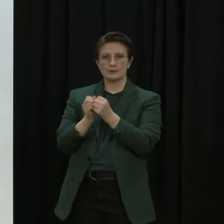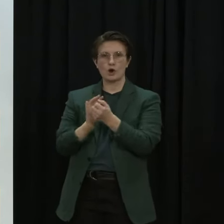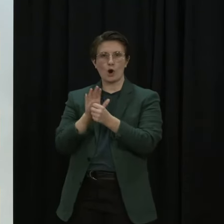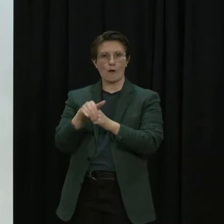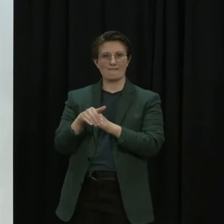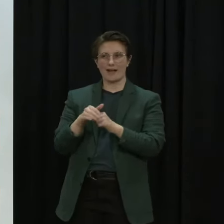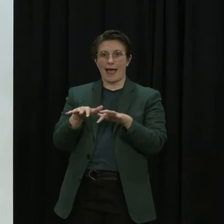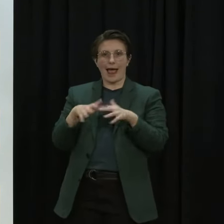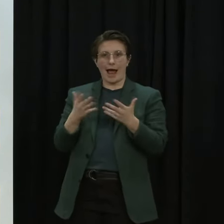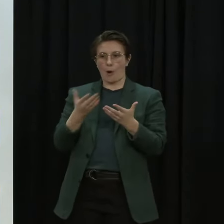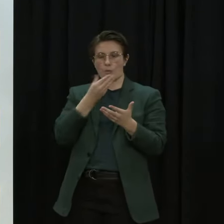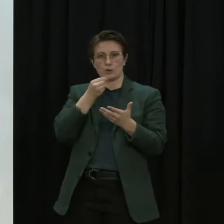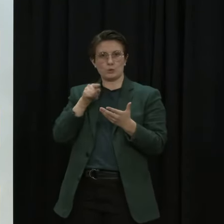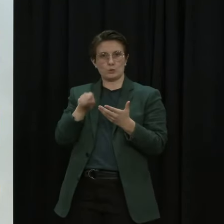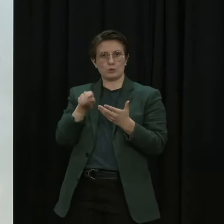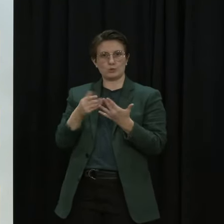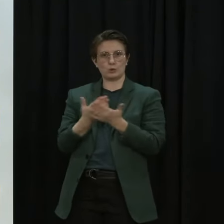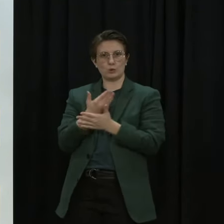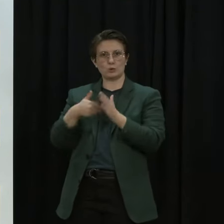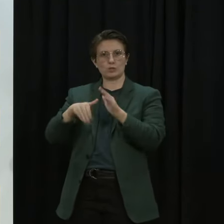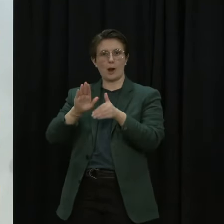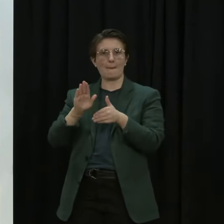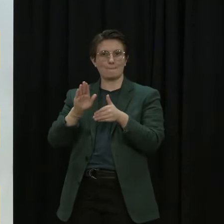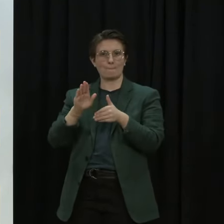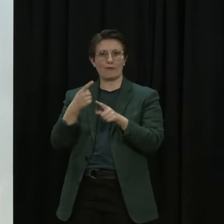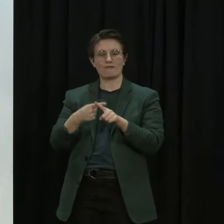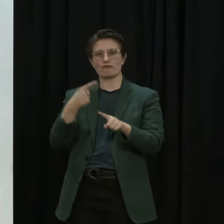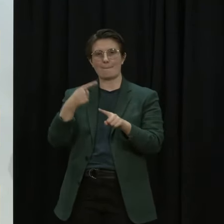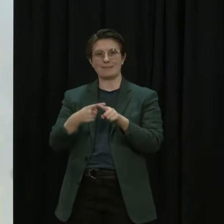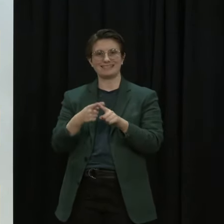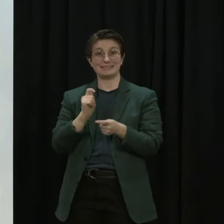That is one of the options being looked at.